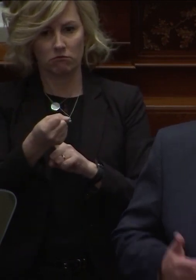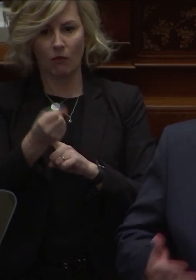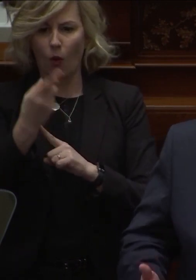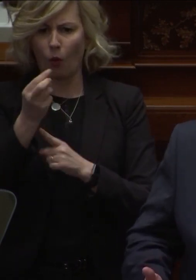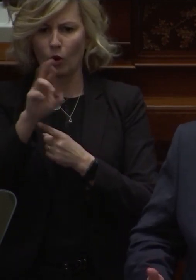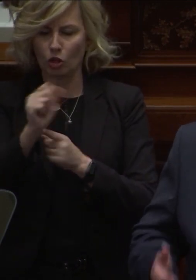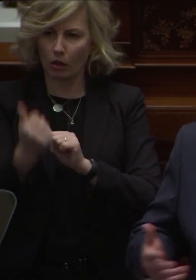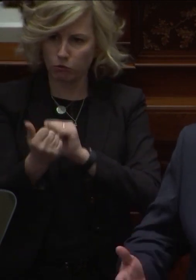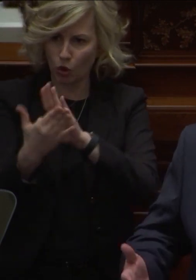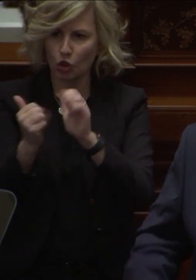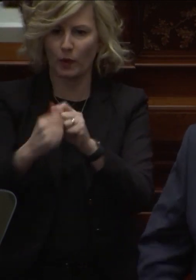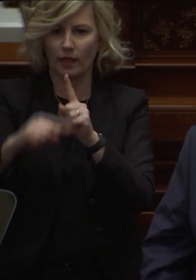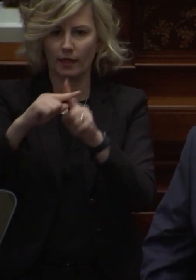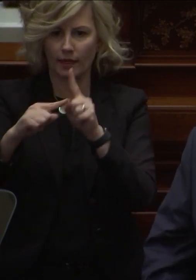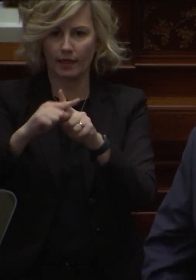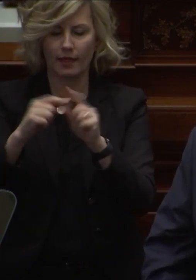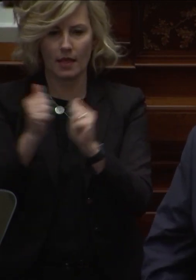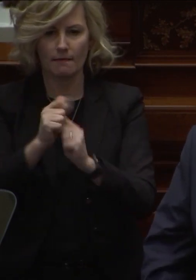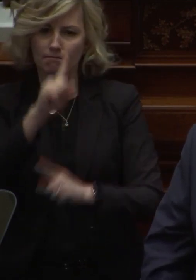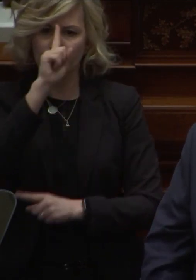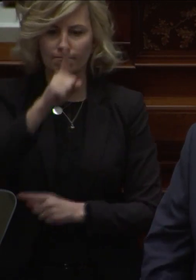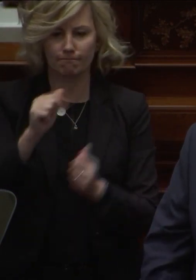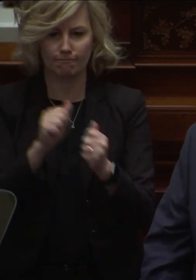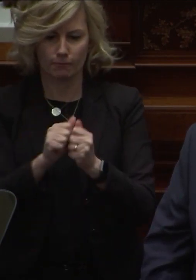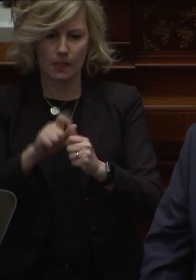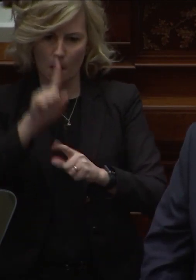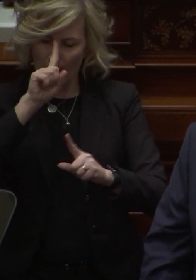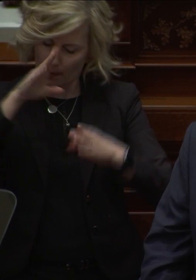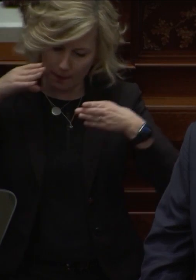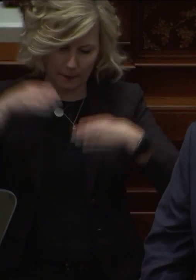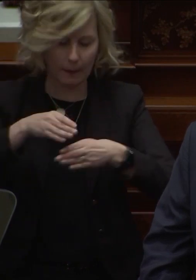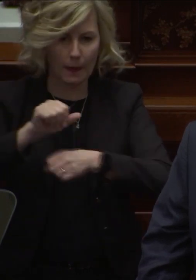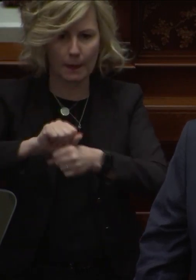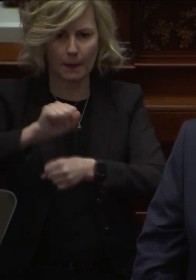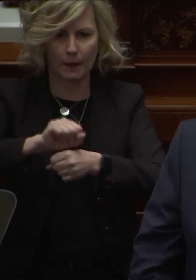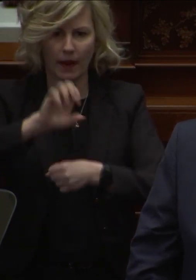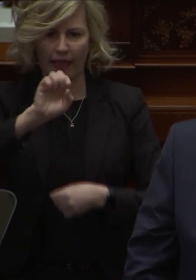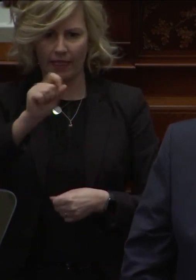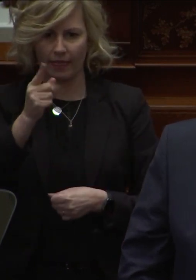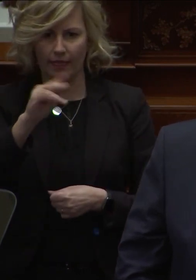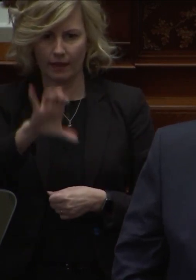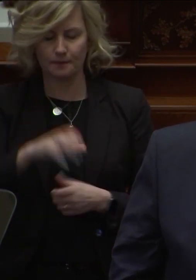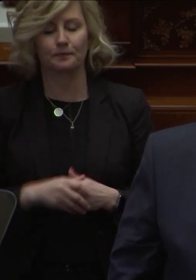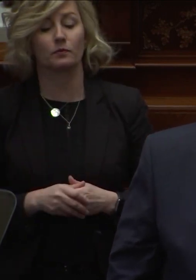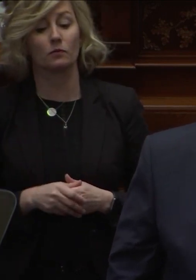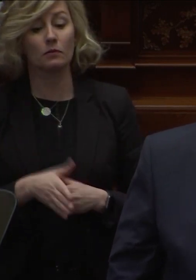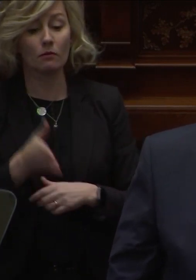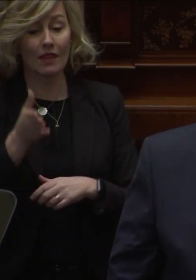NATURE OF THE STATE'S CONDITION, HORNER APPROACHED HIS JOB WITH OPTIMISM WITH WIT AND DOGGED